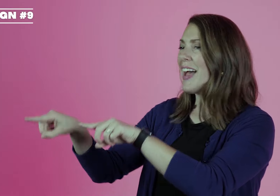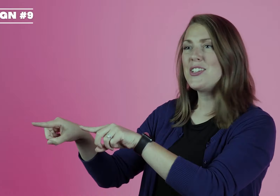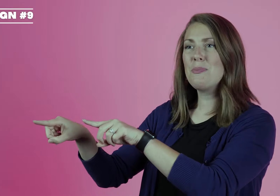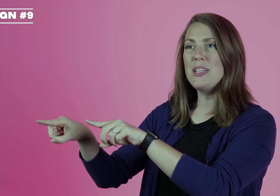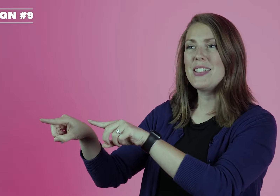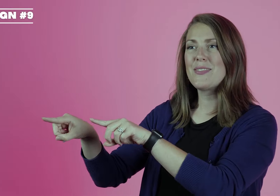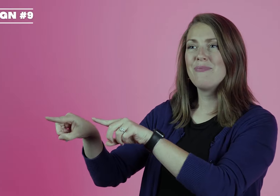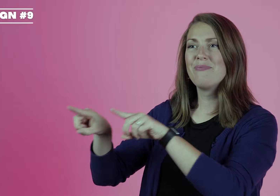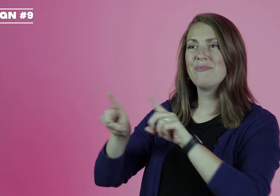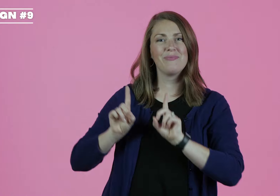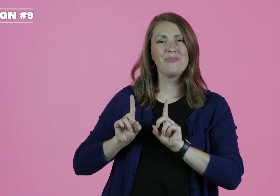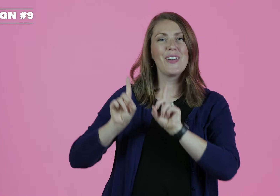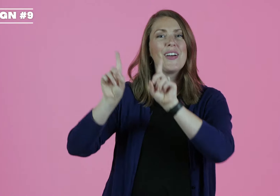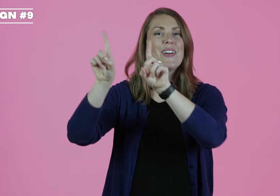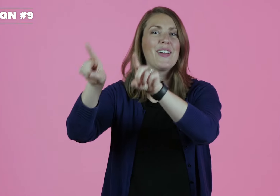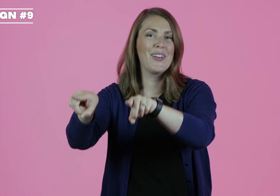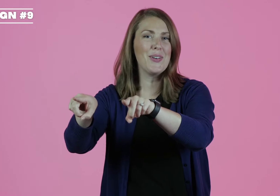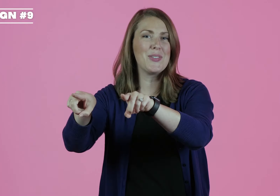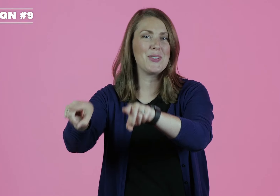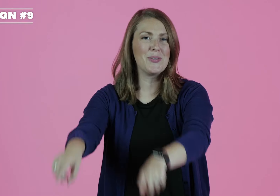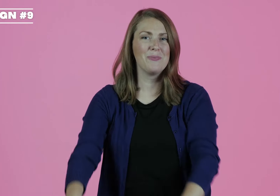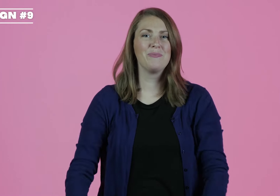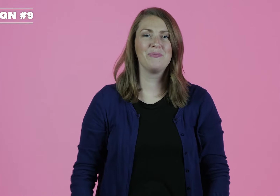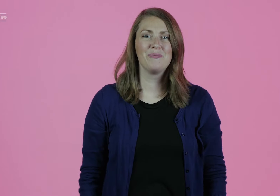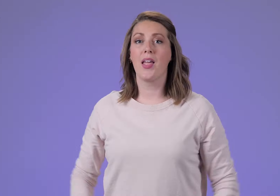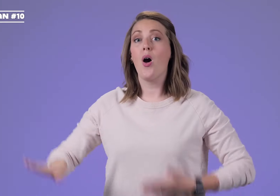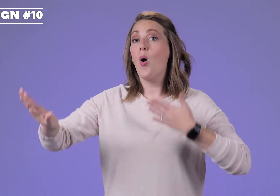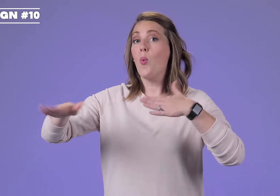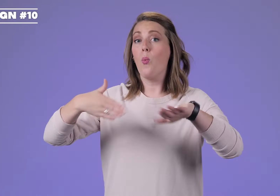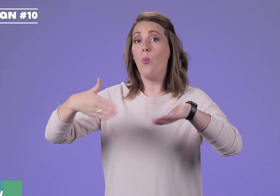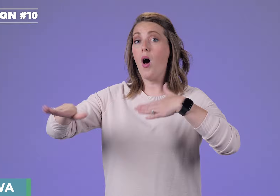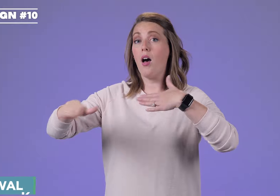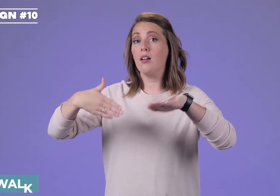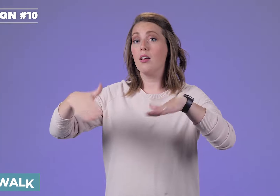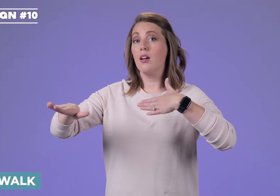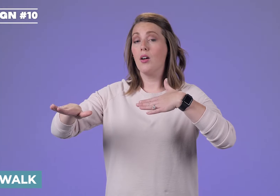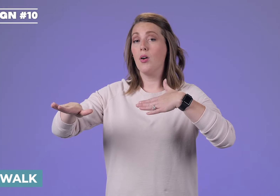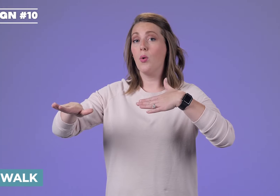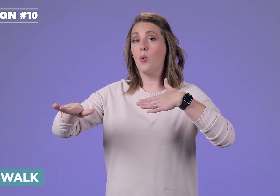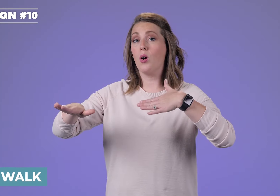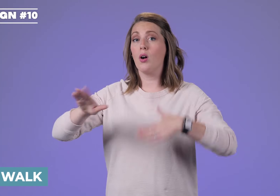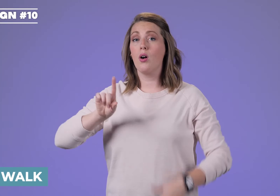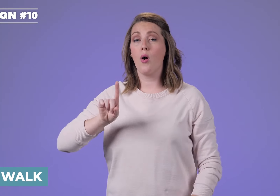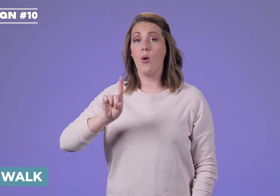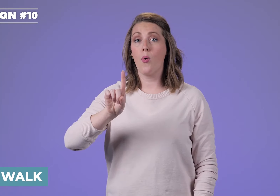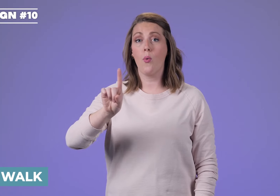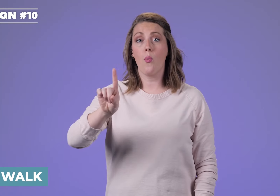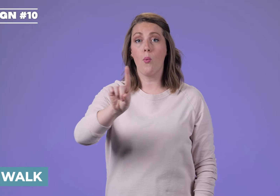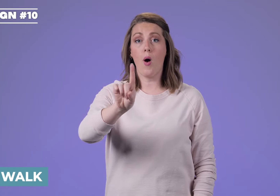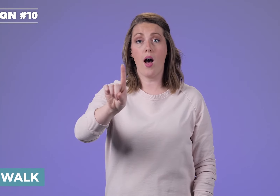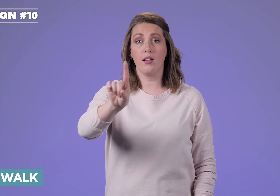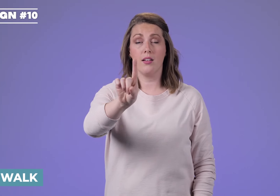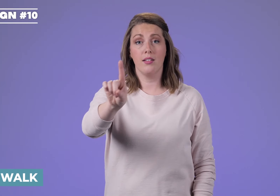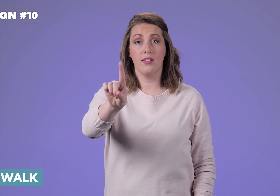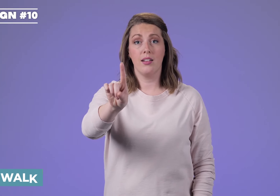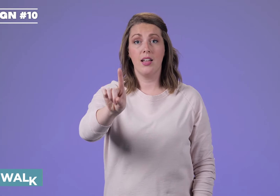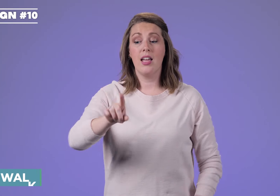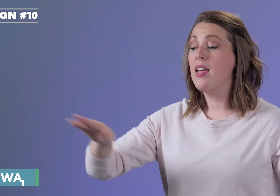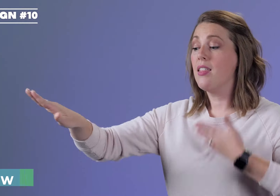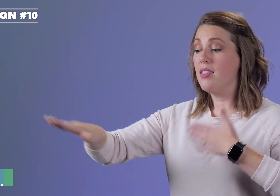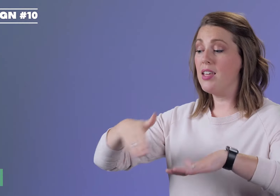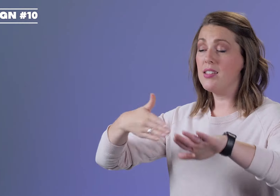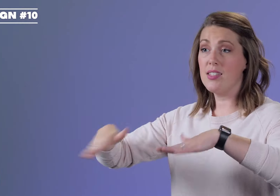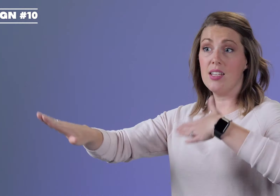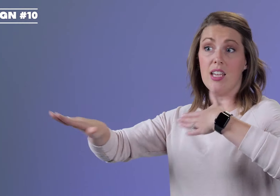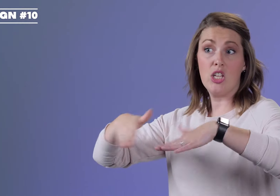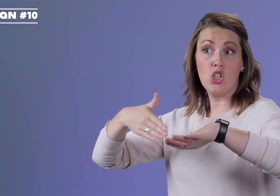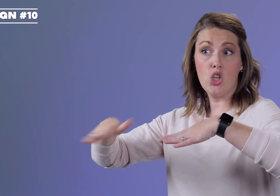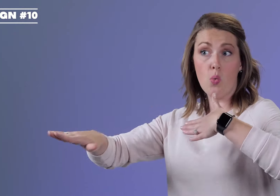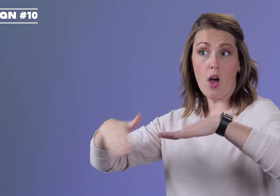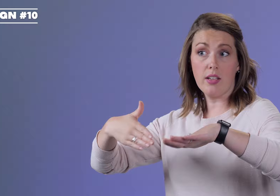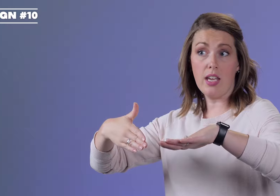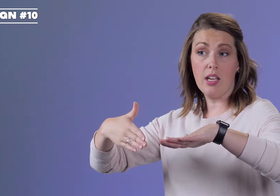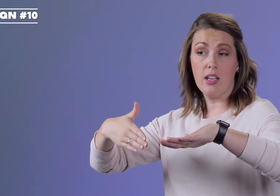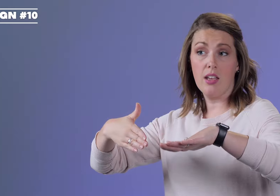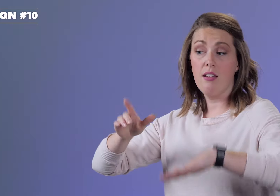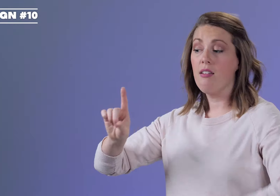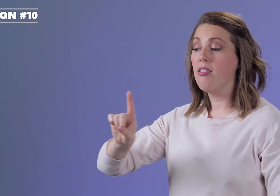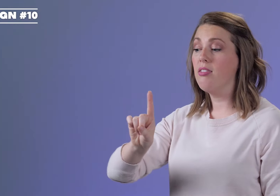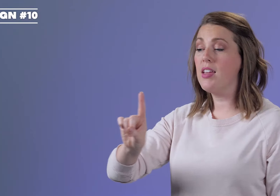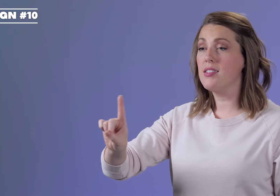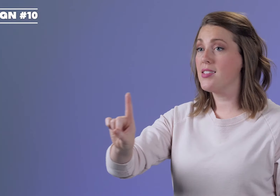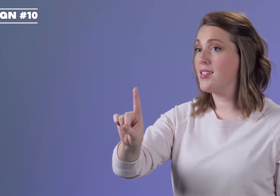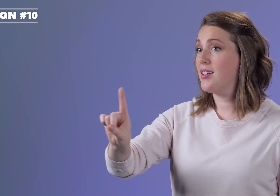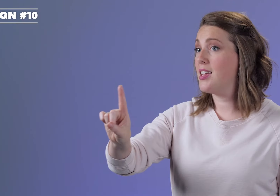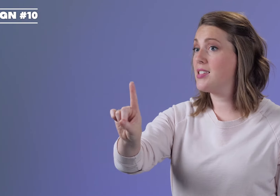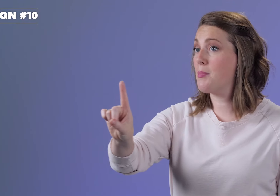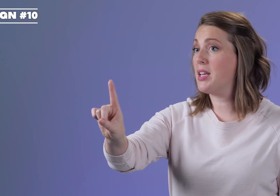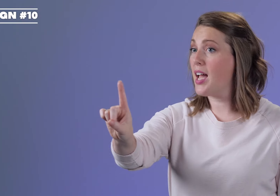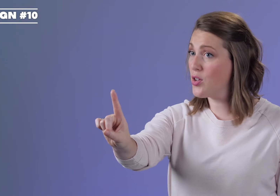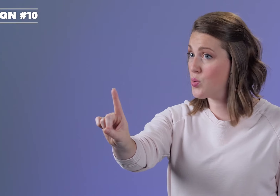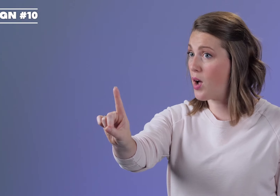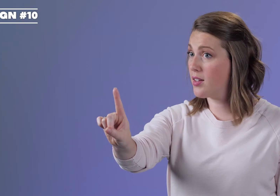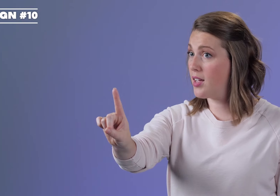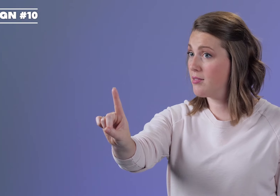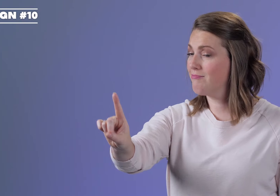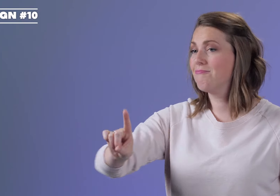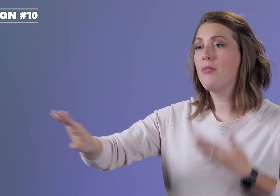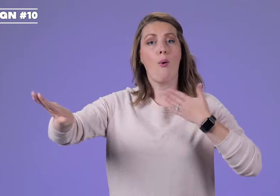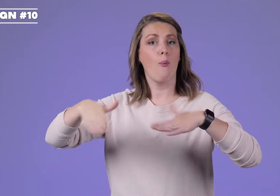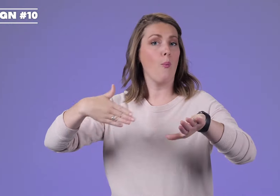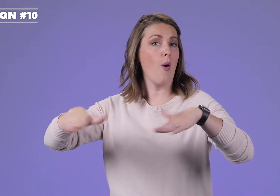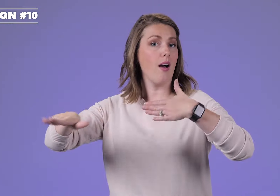as you please. 'go to'. 'Walk' or 'walk', this is you walking this is somebody else walking, 'walk',